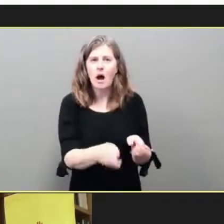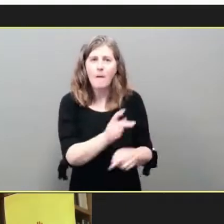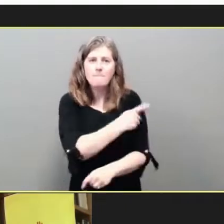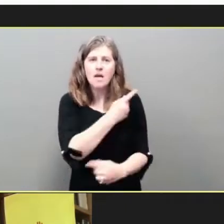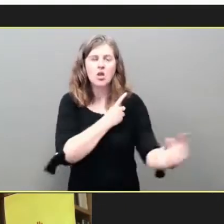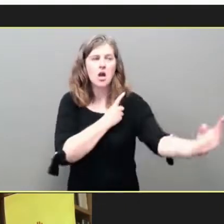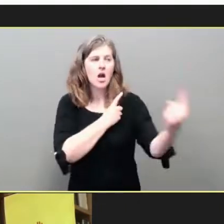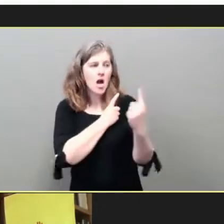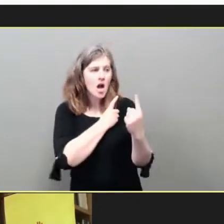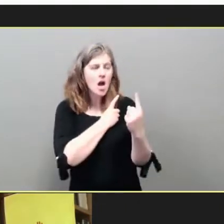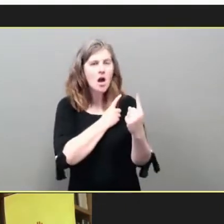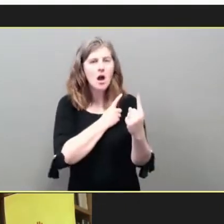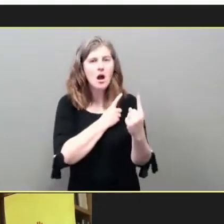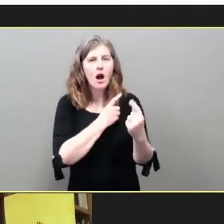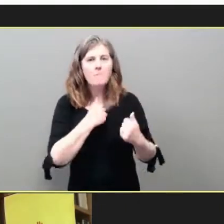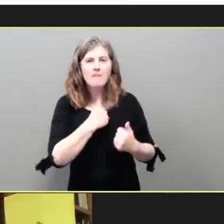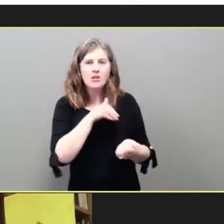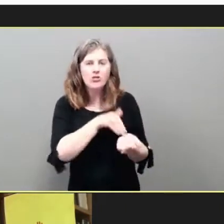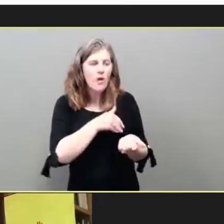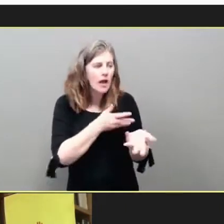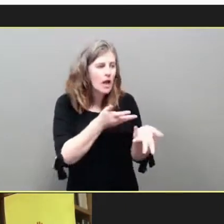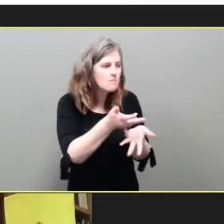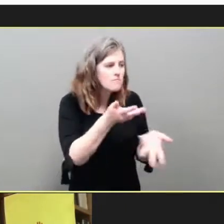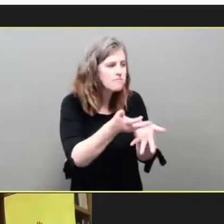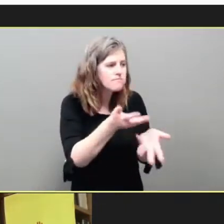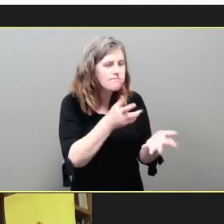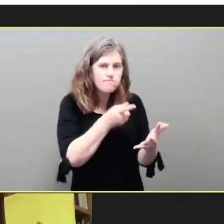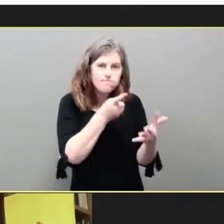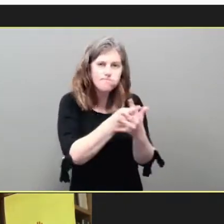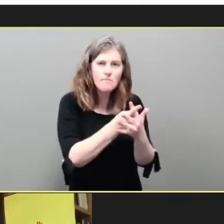can get across to their patients the value of the vaccine. That's your